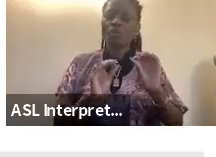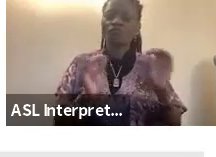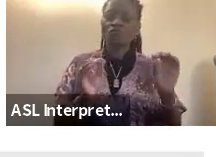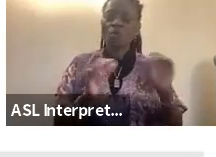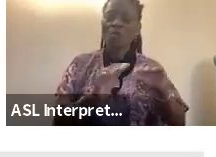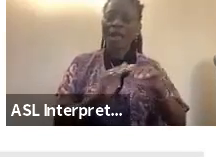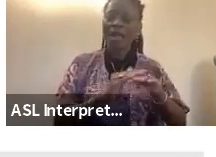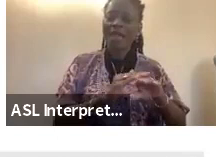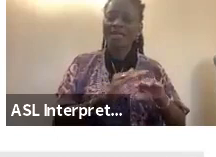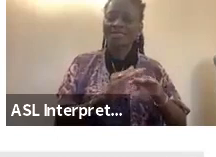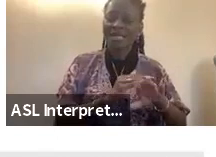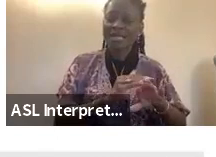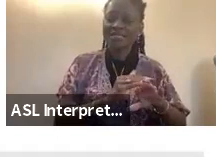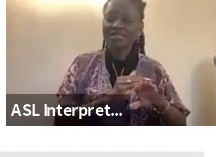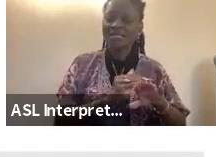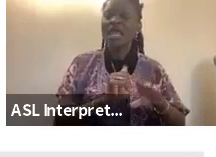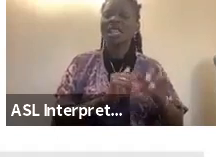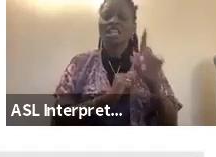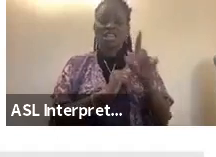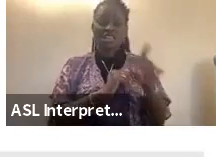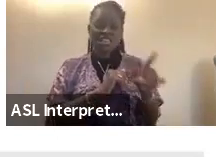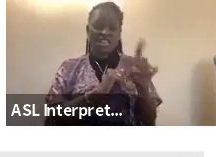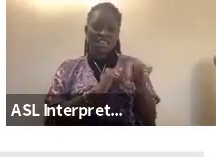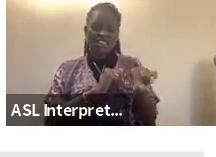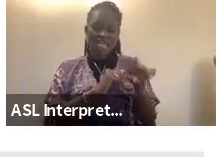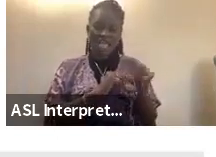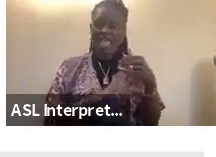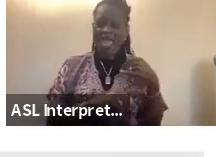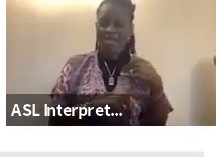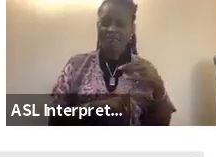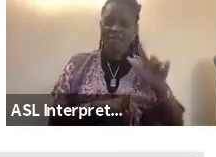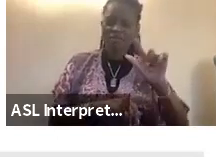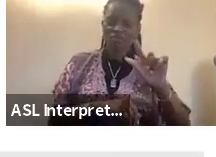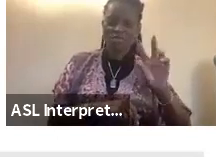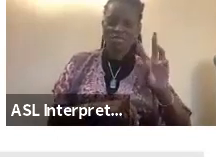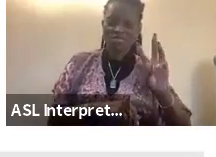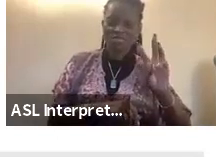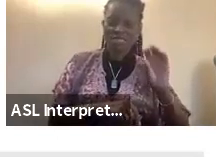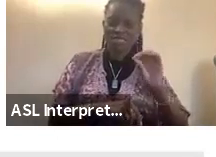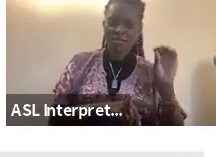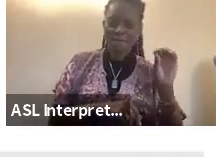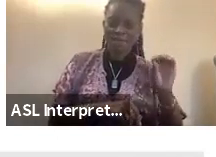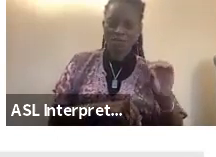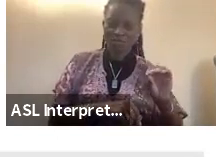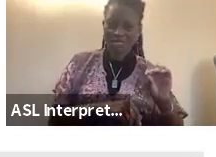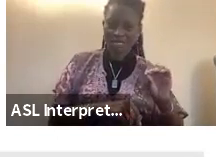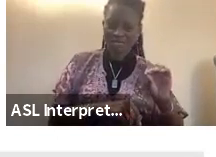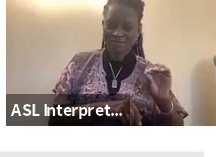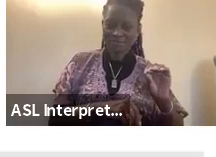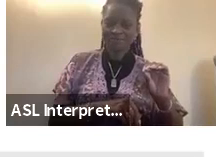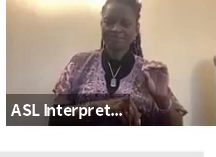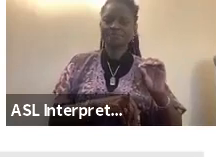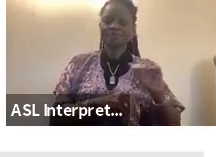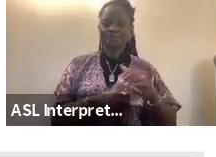wellbeing that 26% of all doses have gone to residents in this quartile.